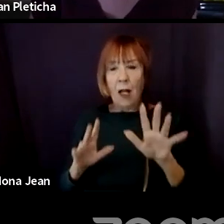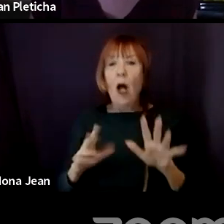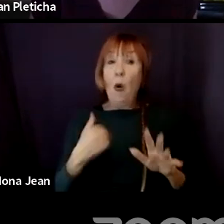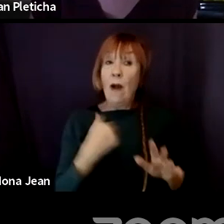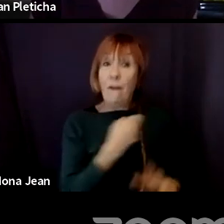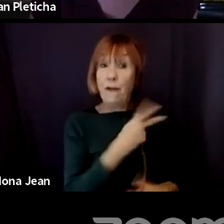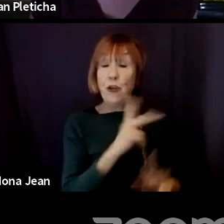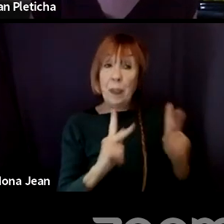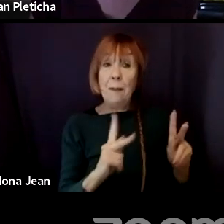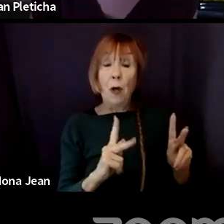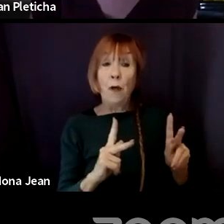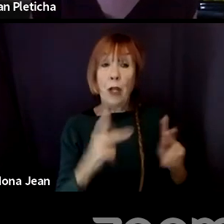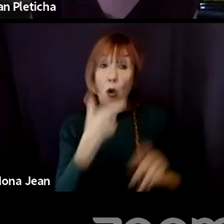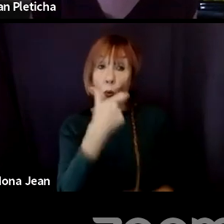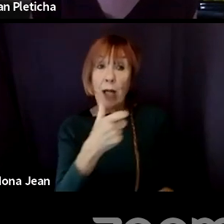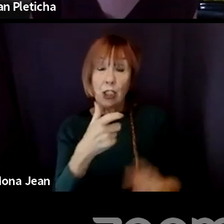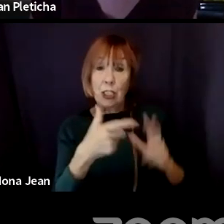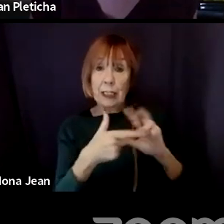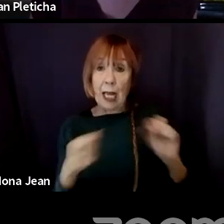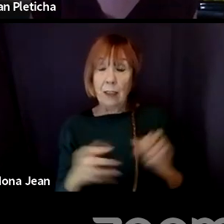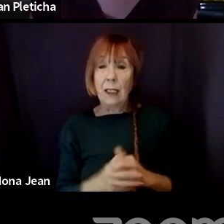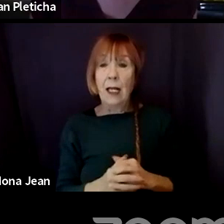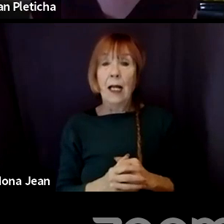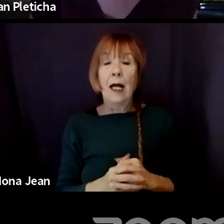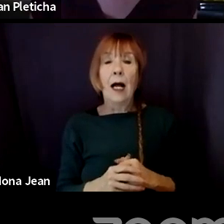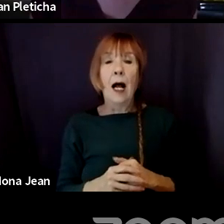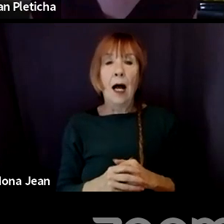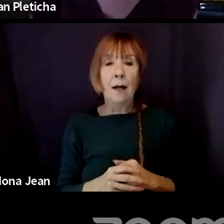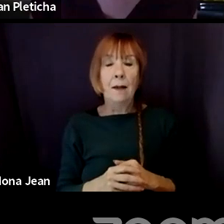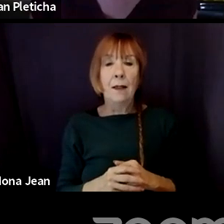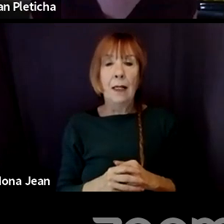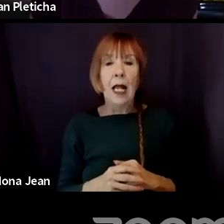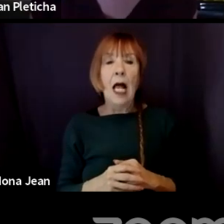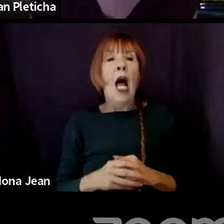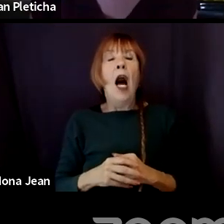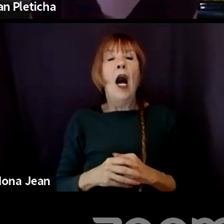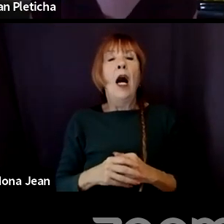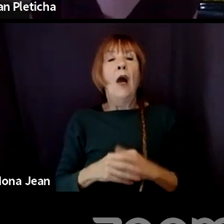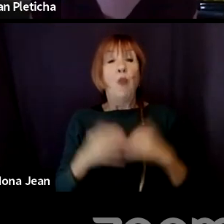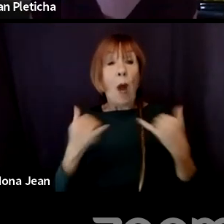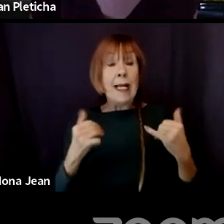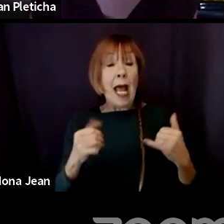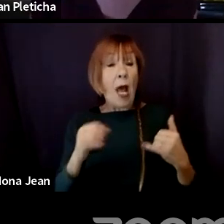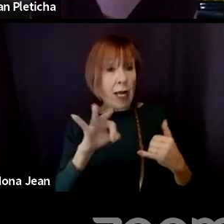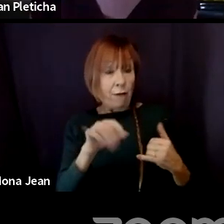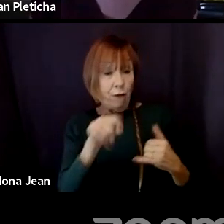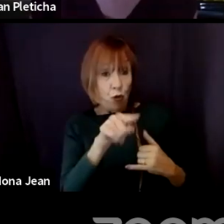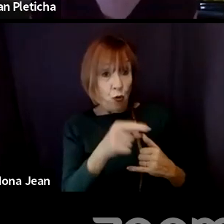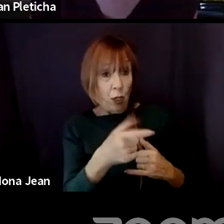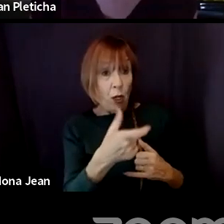there's a comment bar over to the side. If you guys want to leave comments or questions for our panel, you can go ahead